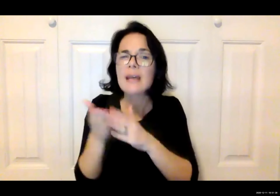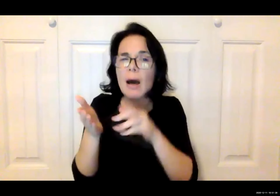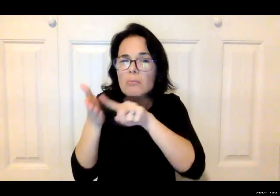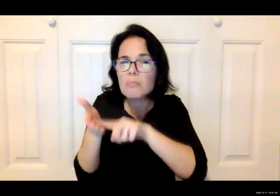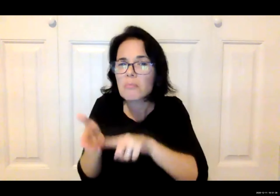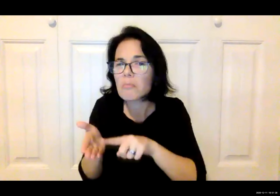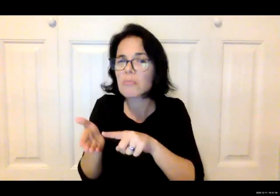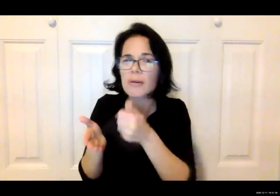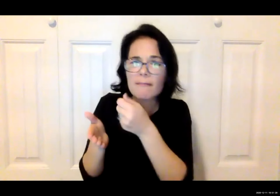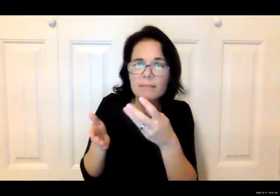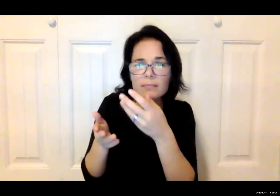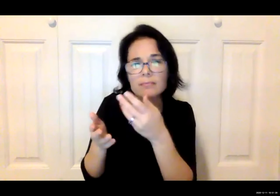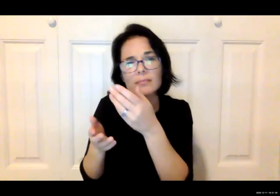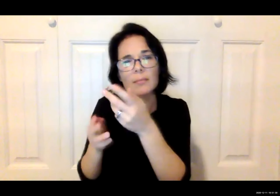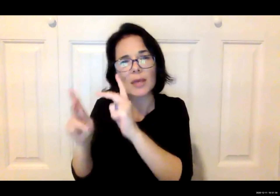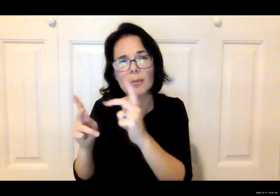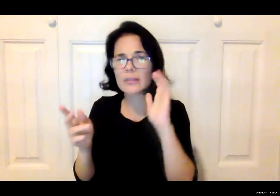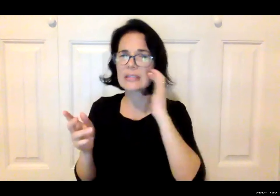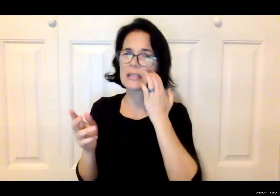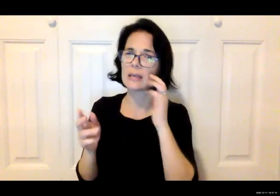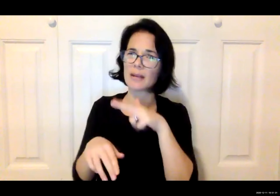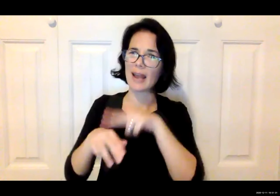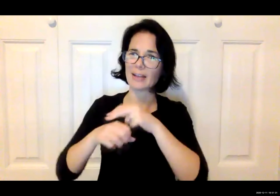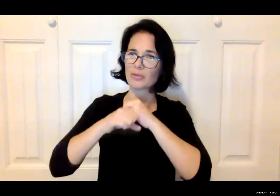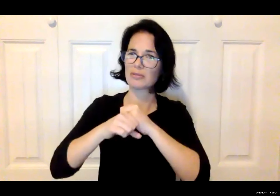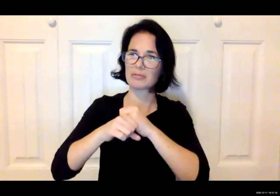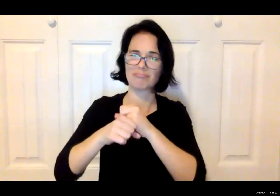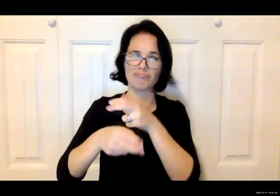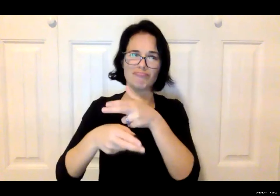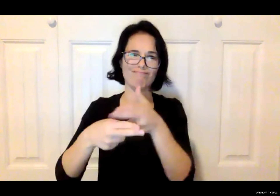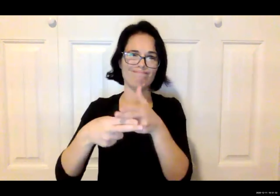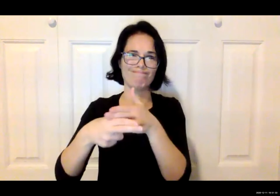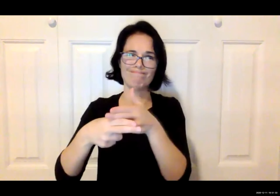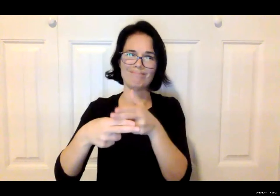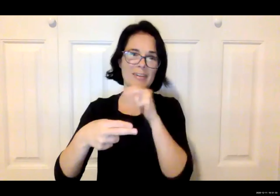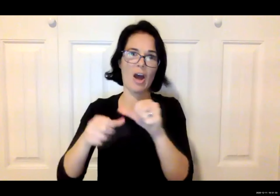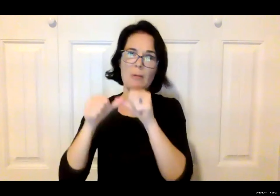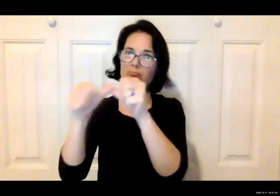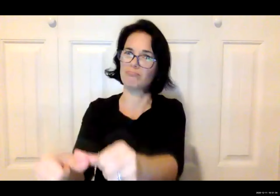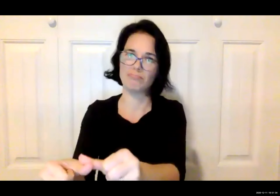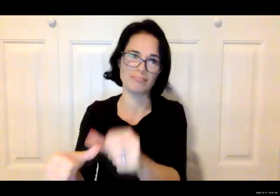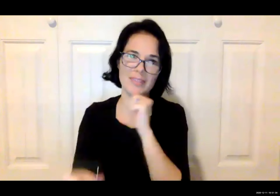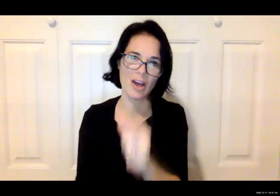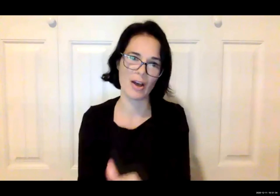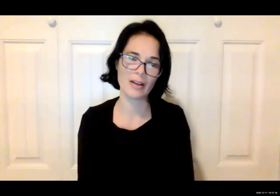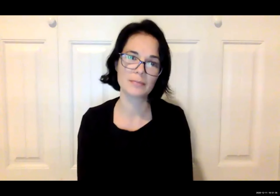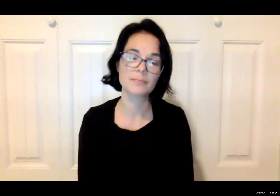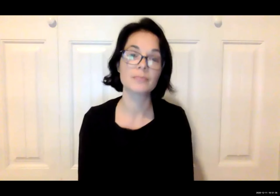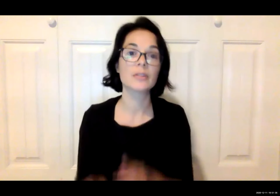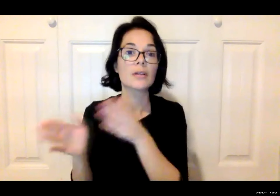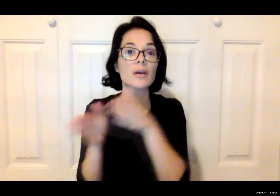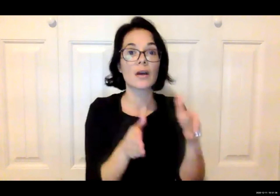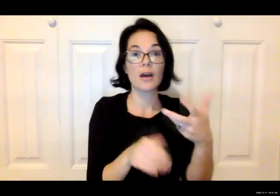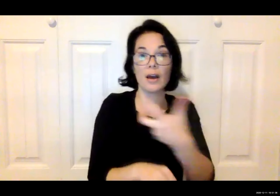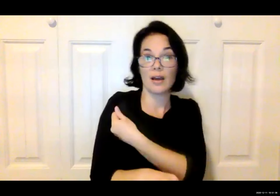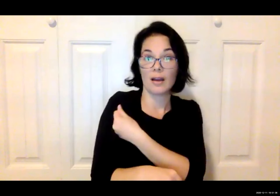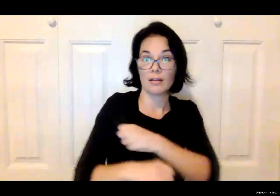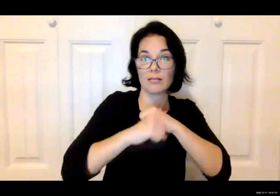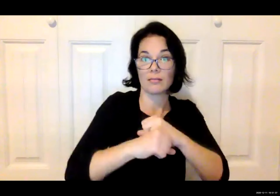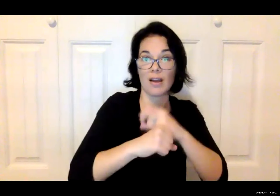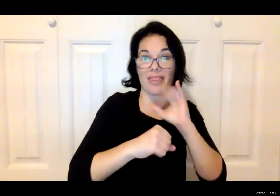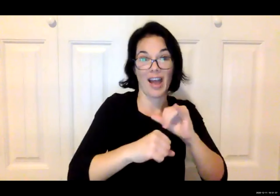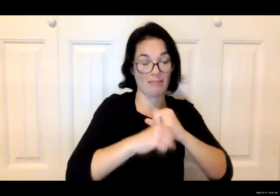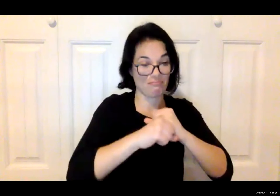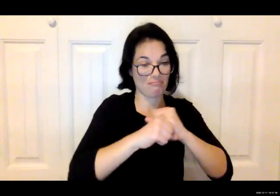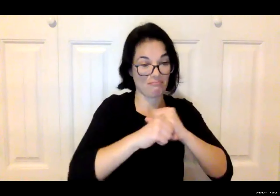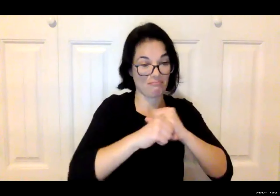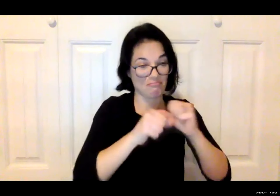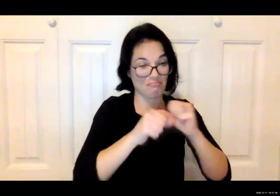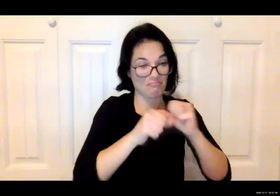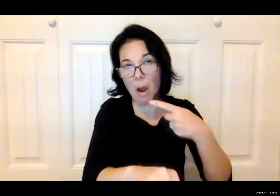as an option outweighed the potential risk, assuming everyone still does the COVID prevention